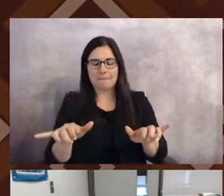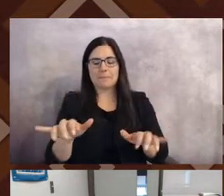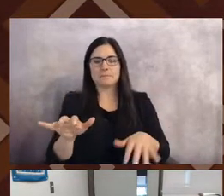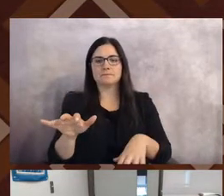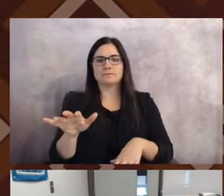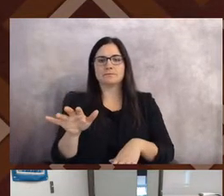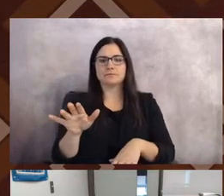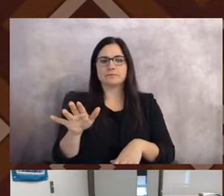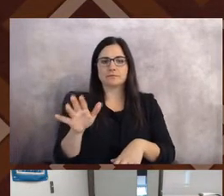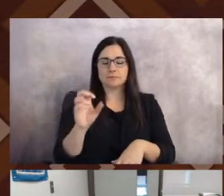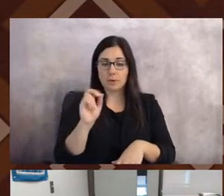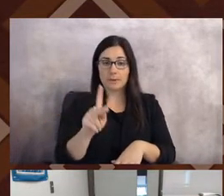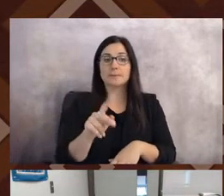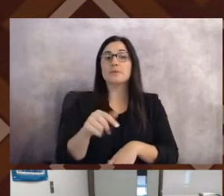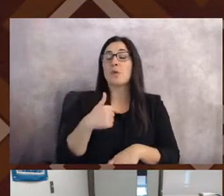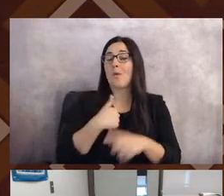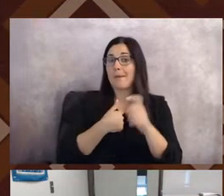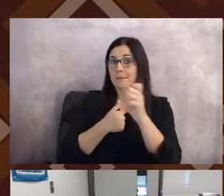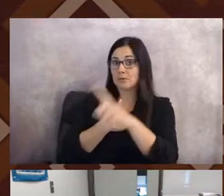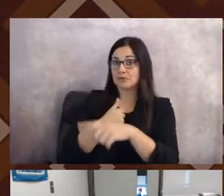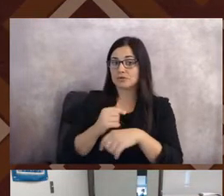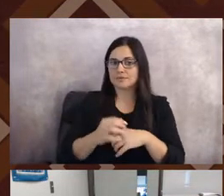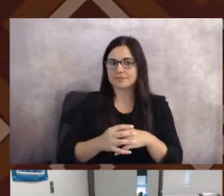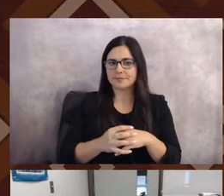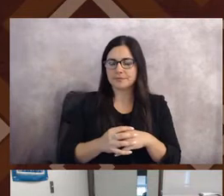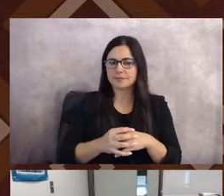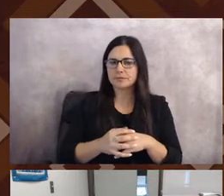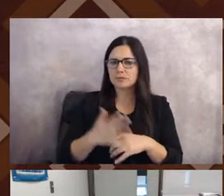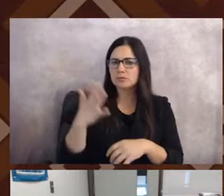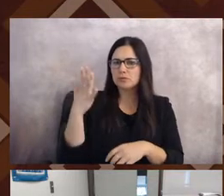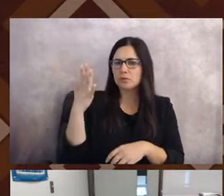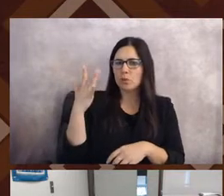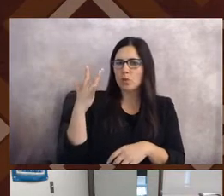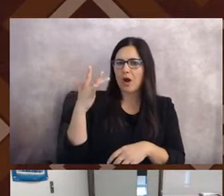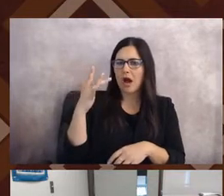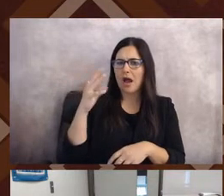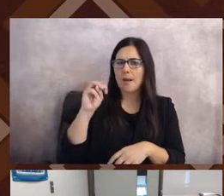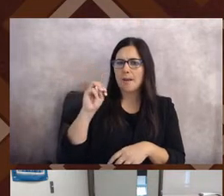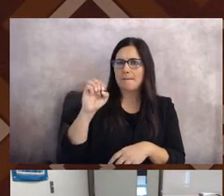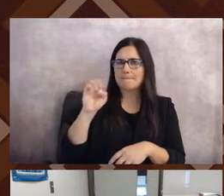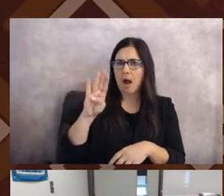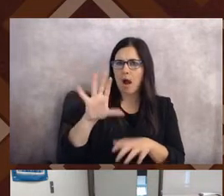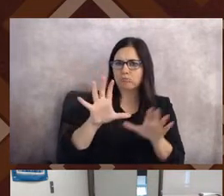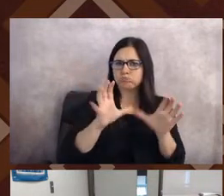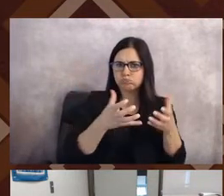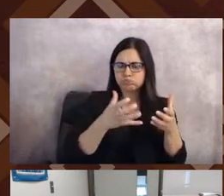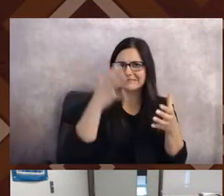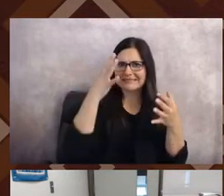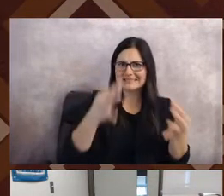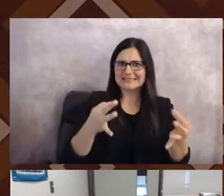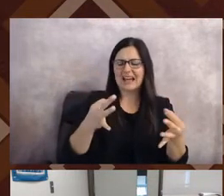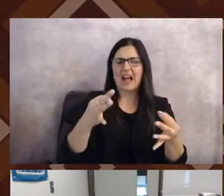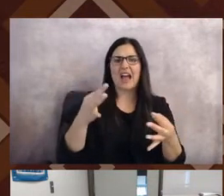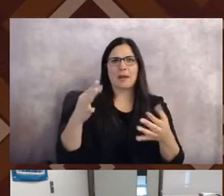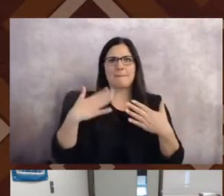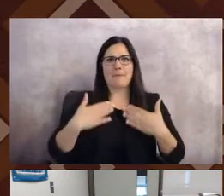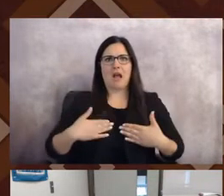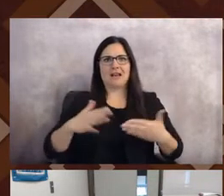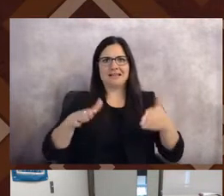So, Michael, I have a question. Why would the mob hang these men after they were dead already?